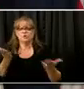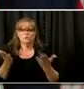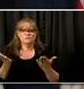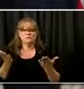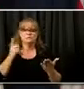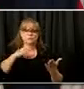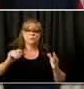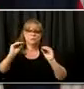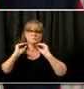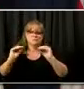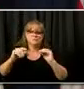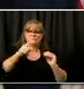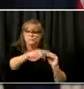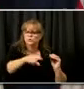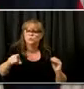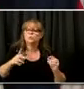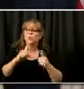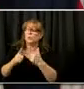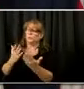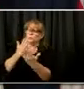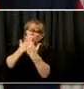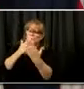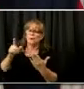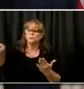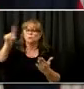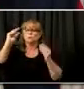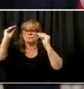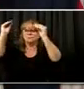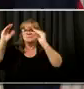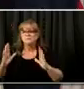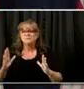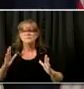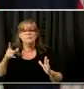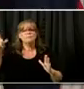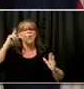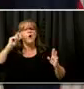ways to connect with students working hard to reach out to the students they haven't heard from